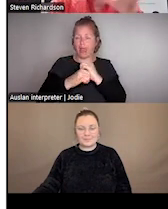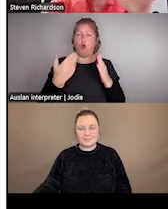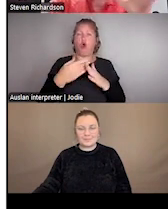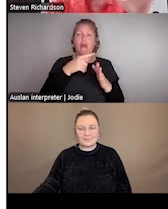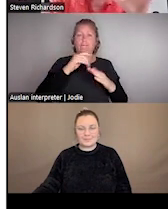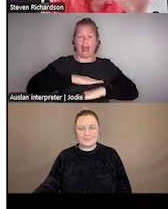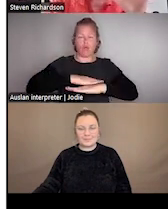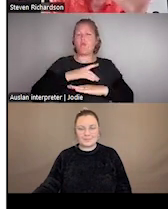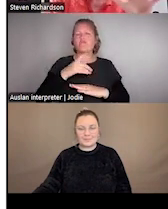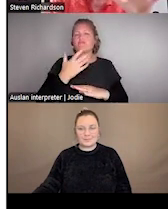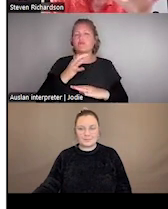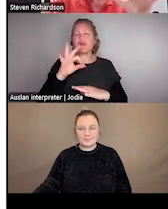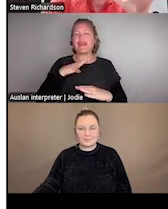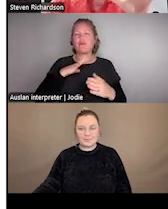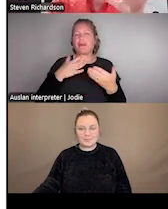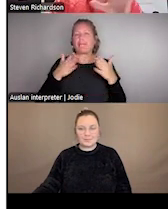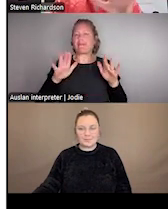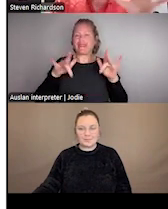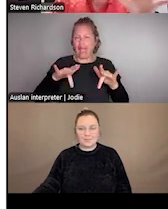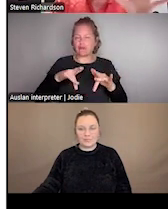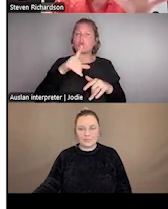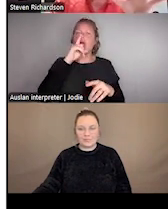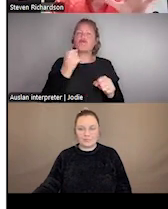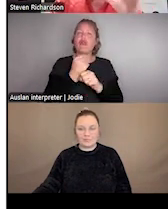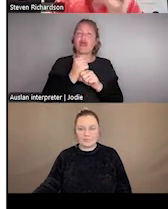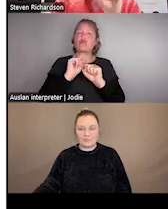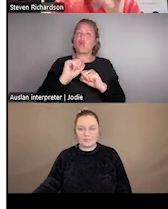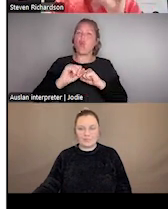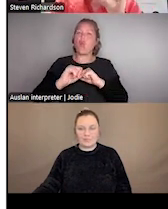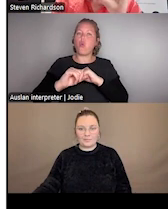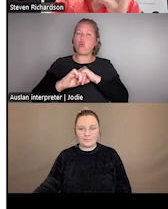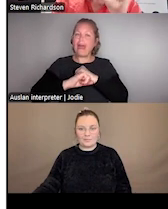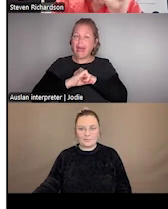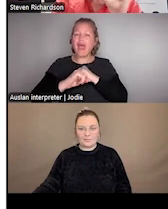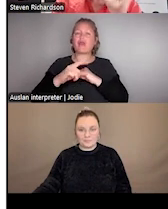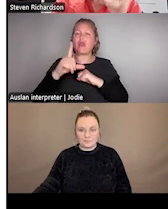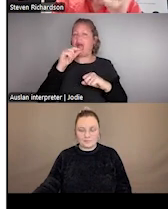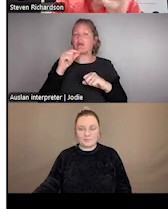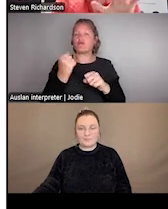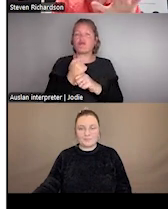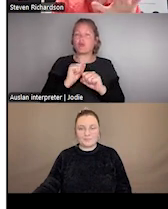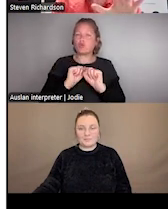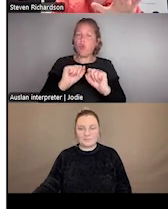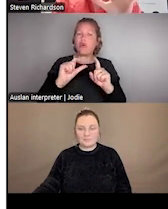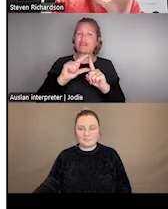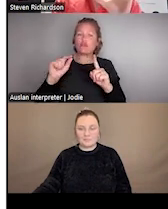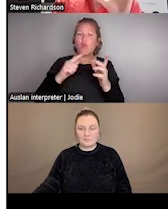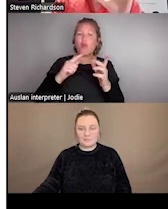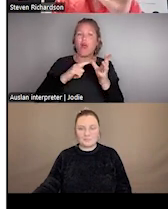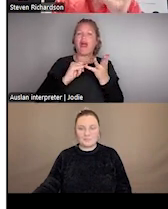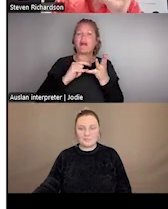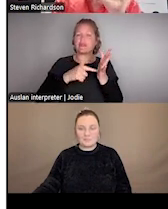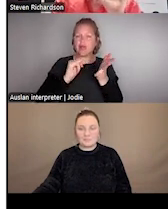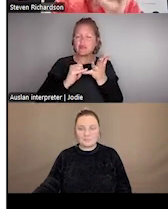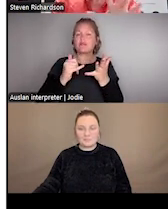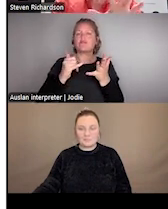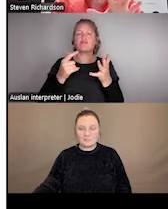not need to be public yet. You can create your campaign, create your digital assets, your ask